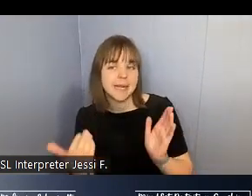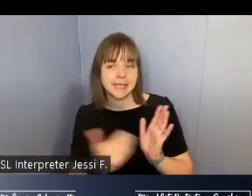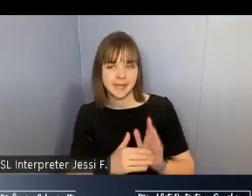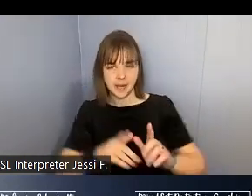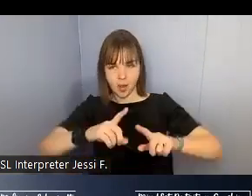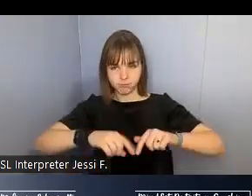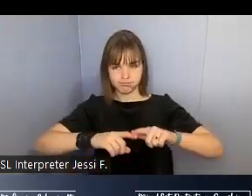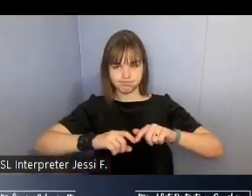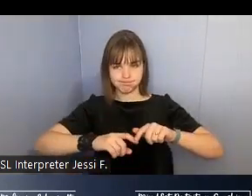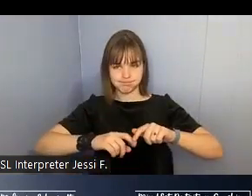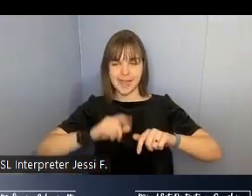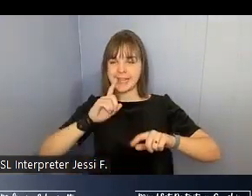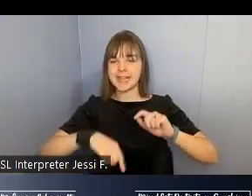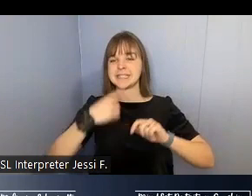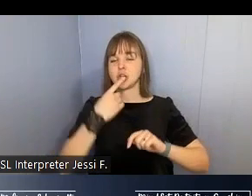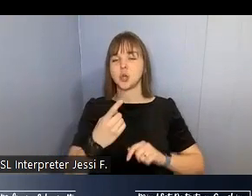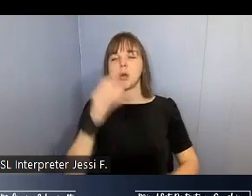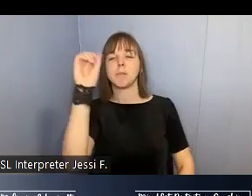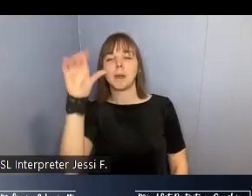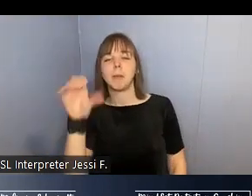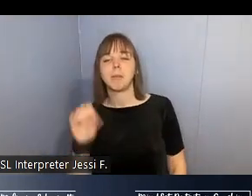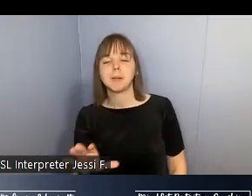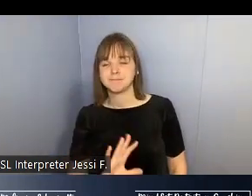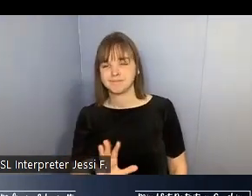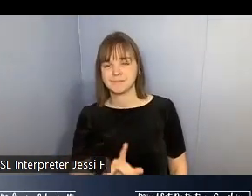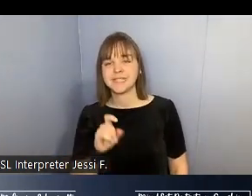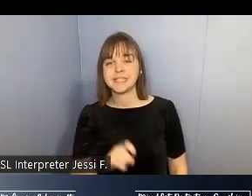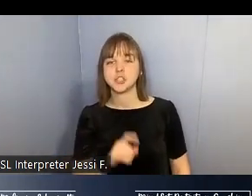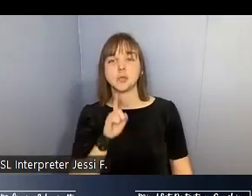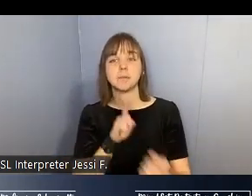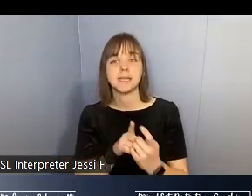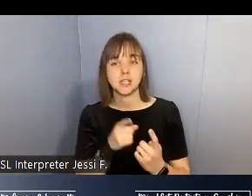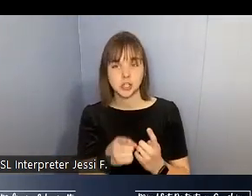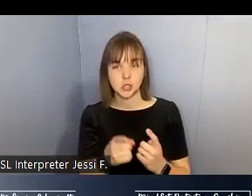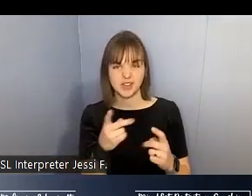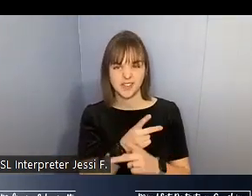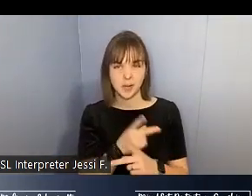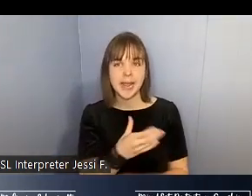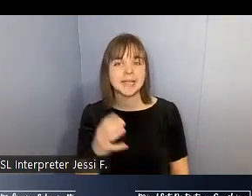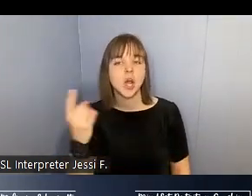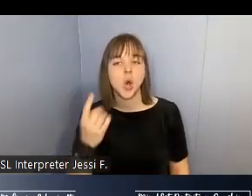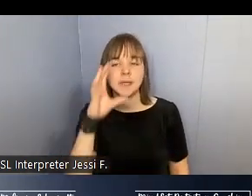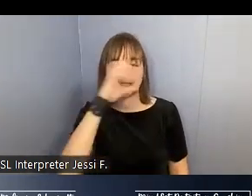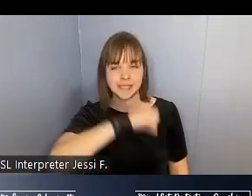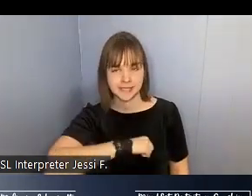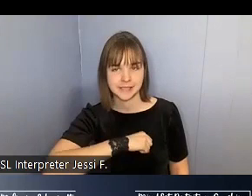And any place we start is an estimation. It's a hypothesis because we need to test it.